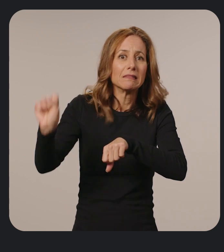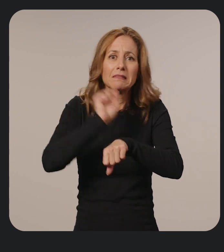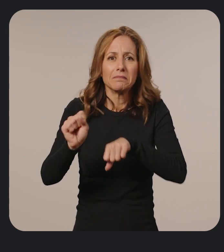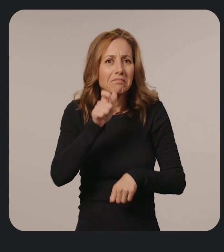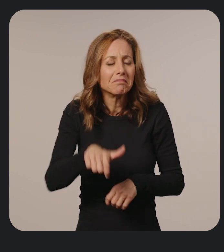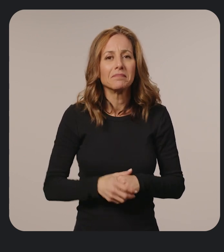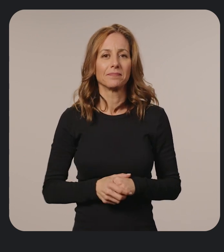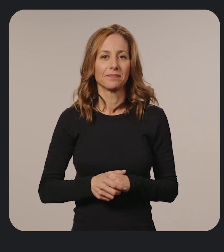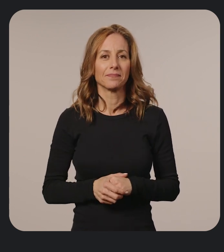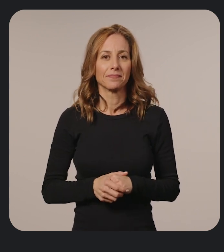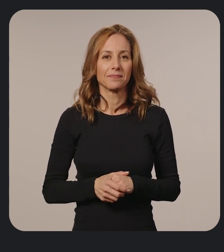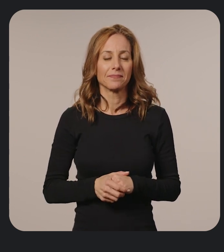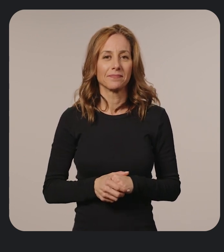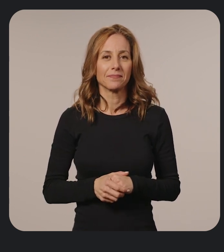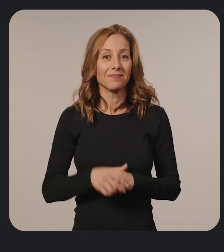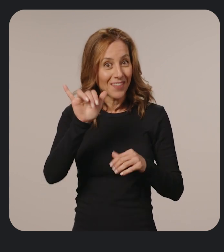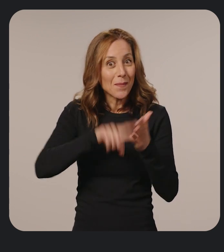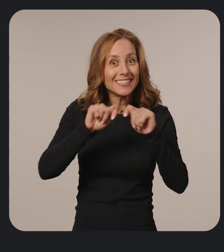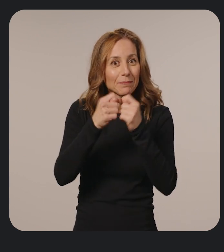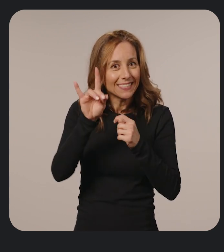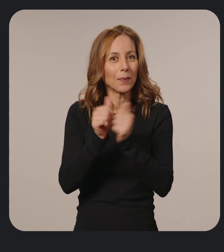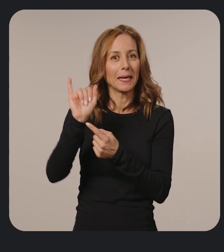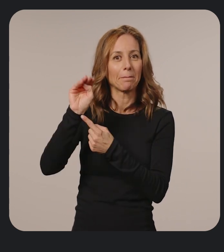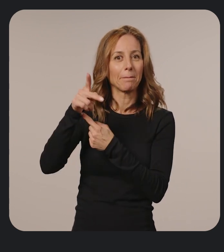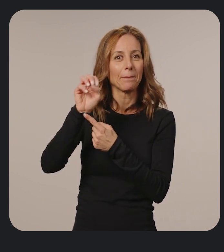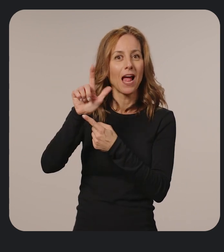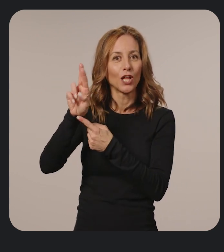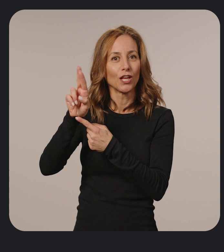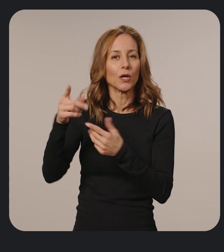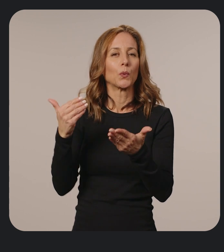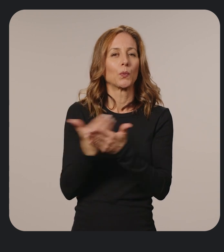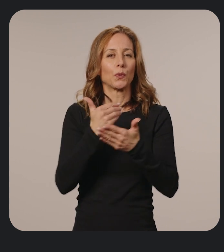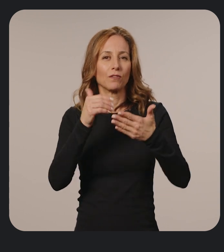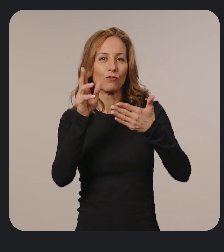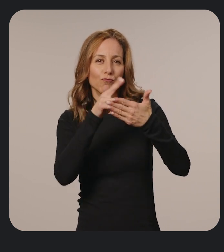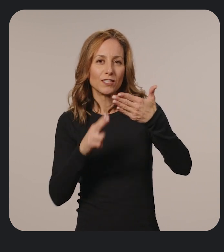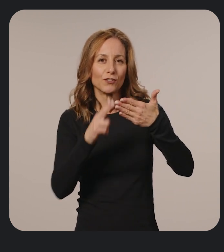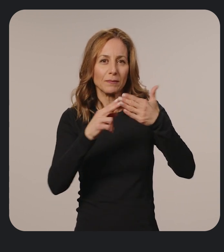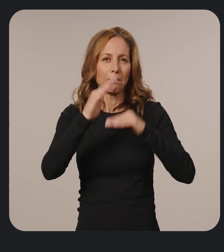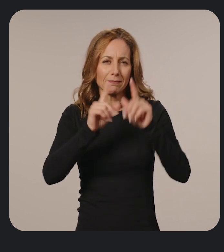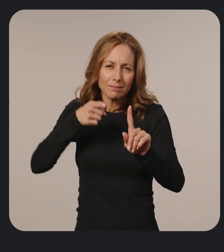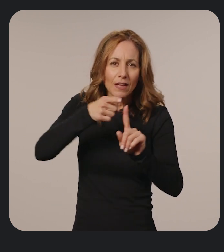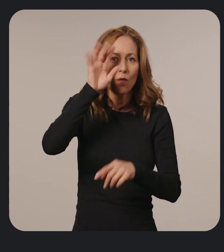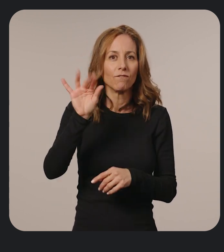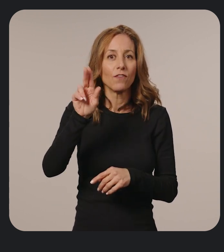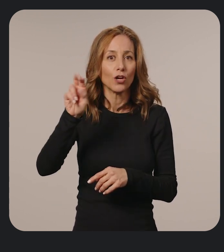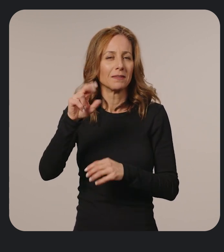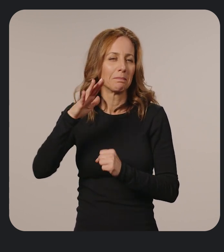to do big refactors or put in a lot of work themselves. And that's what the team has done with Impeller, a new renderer built specifically for Flutter